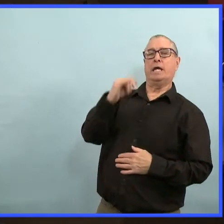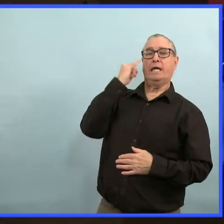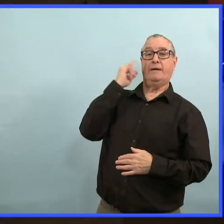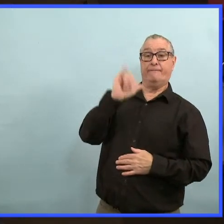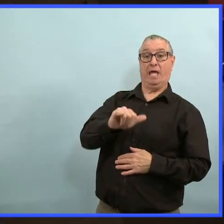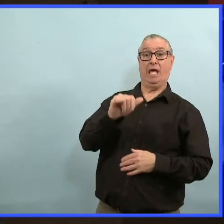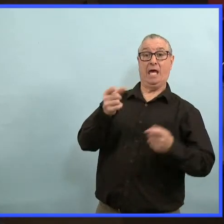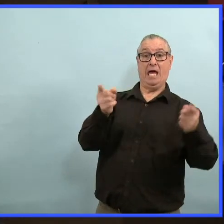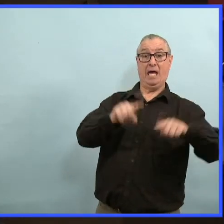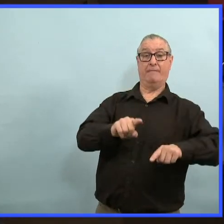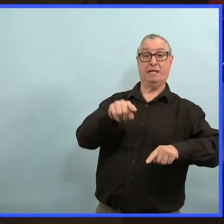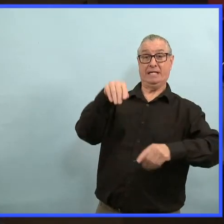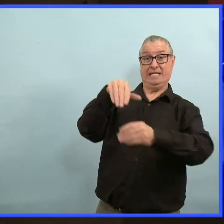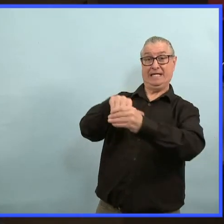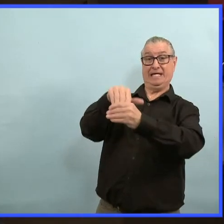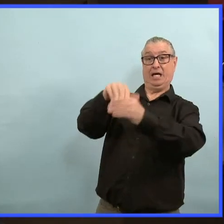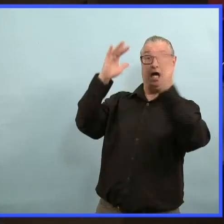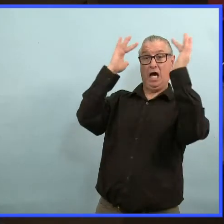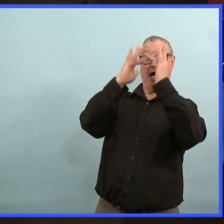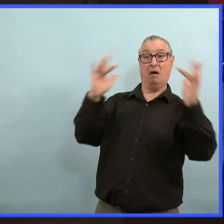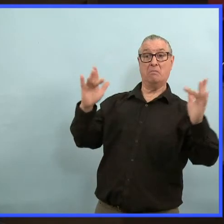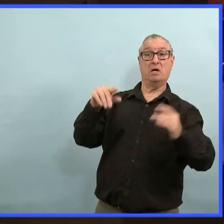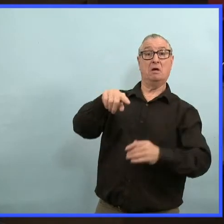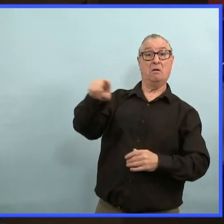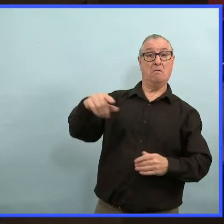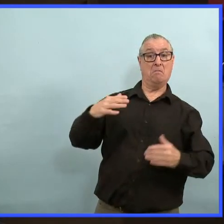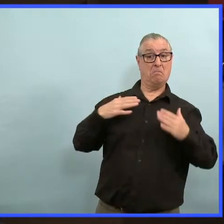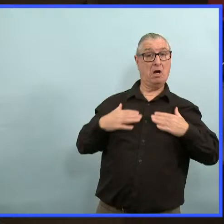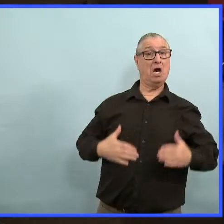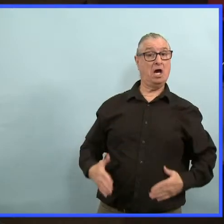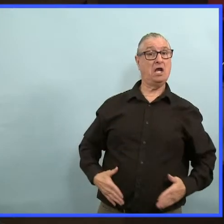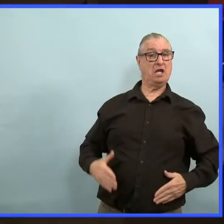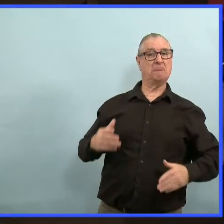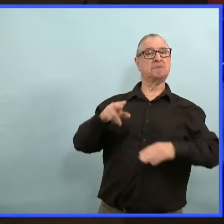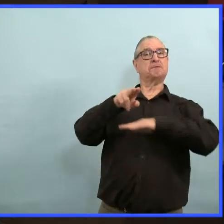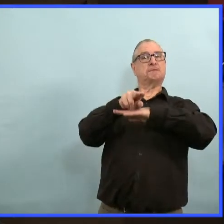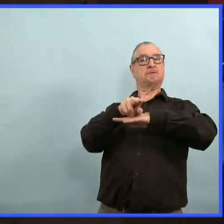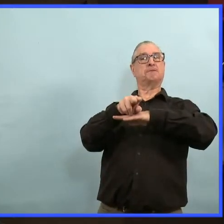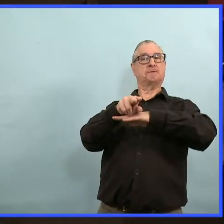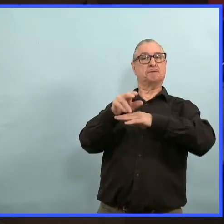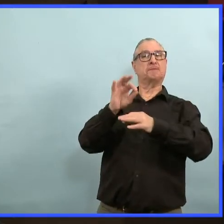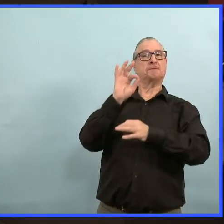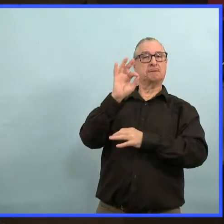recently uh one of those patients uh did contract homewood and died and i'm just wondering how much